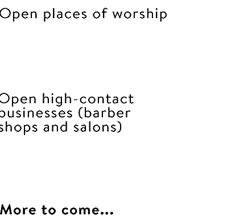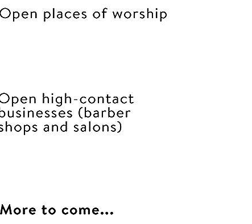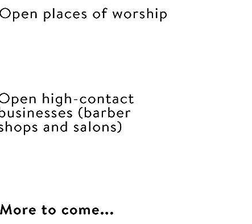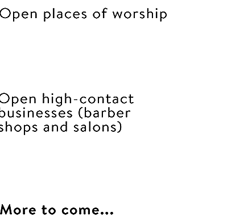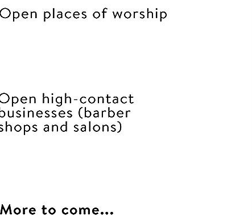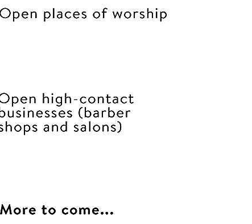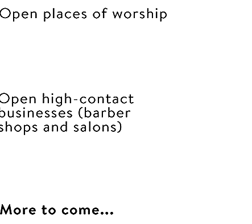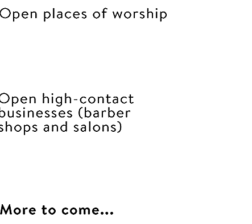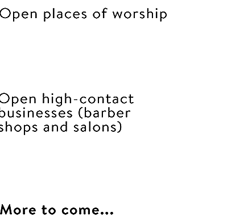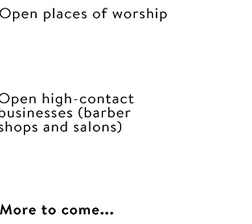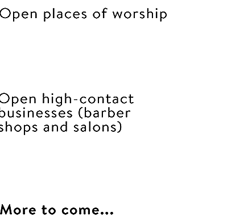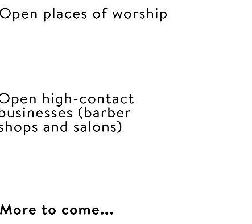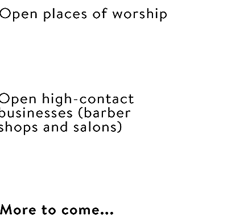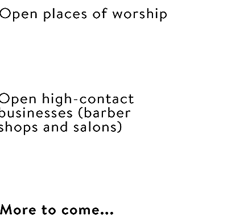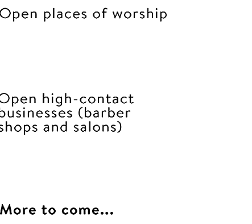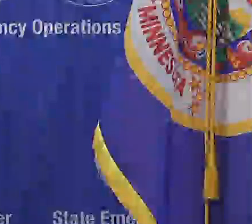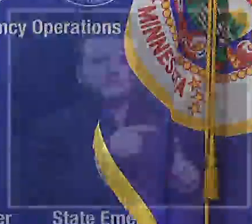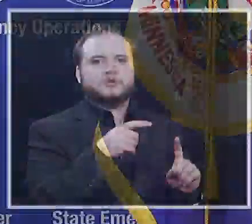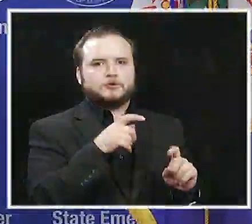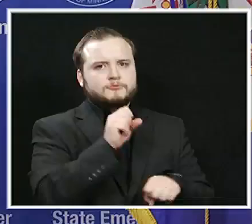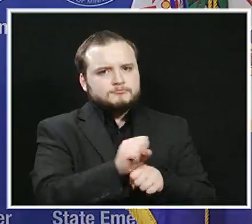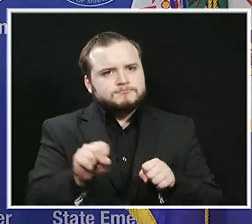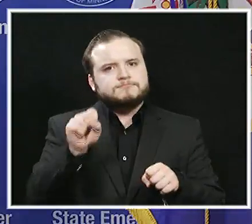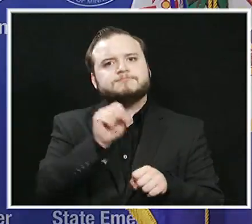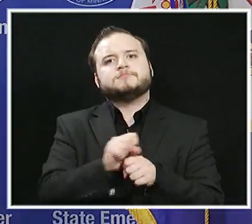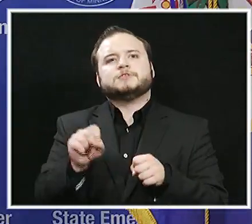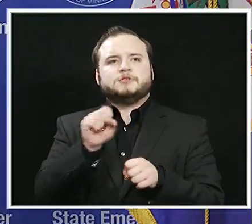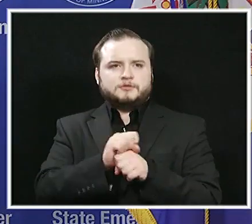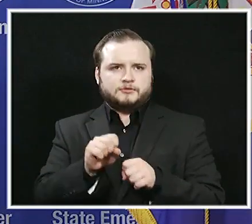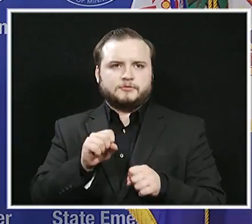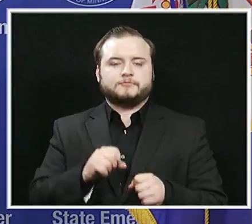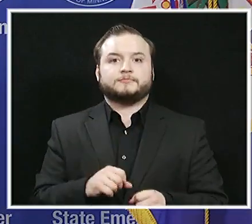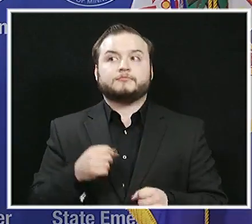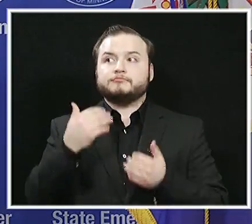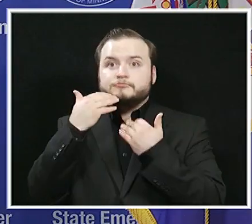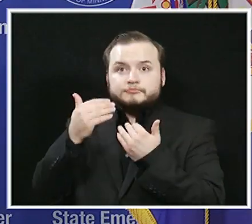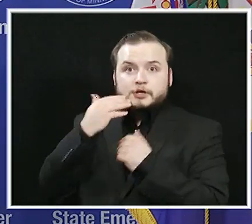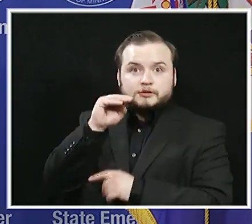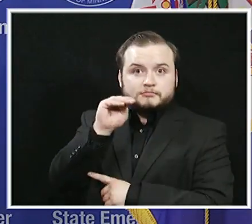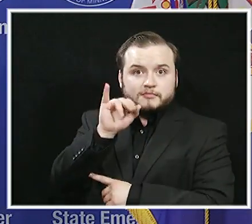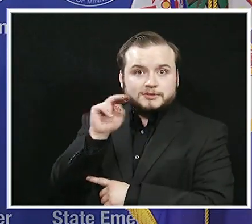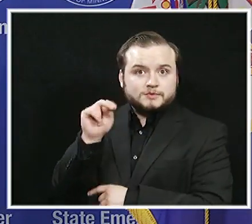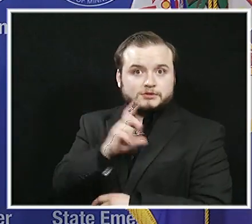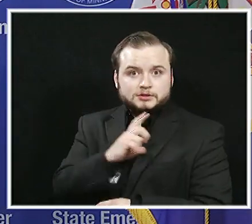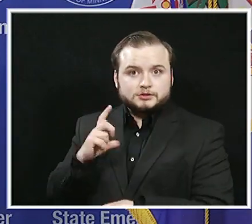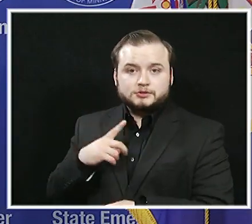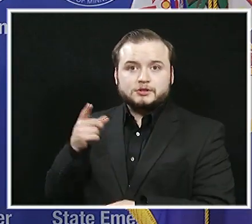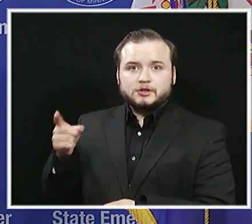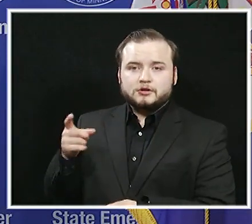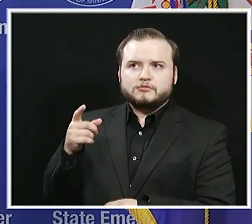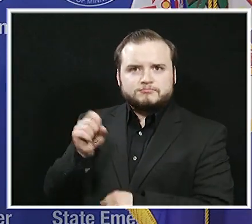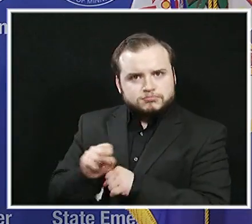And here's where I want to thank the public health department, I want to thank the health care providers who are out there, and I want to thank the Minnesota